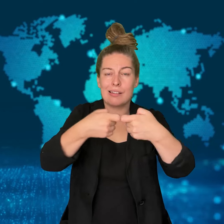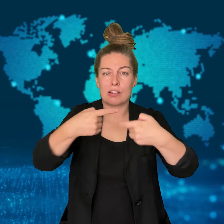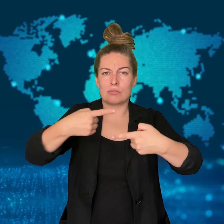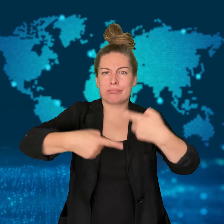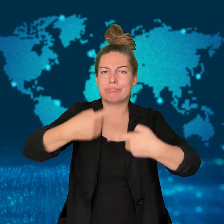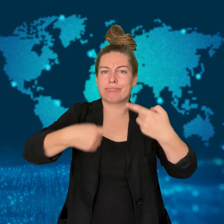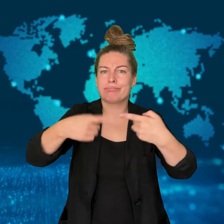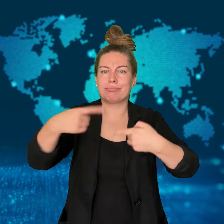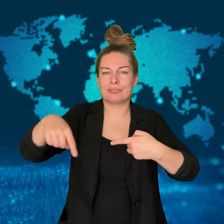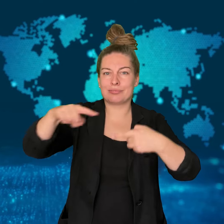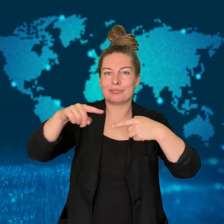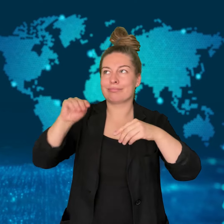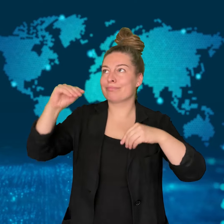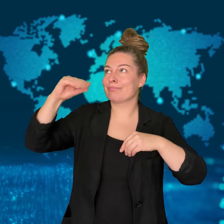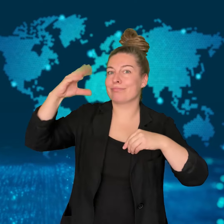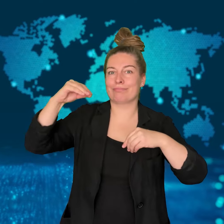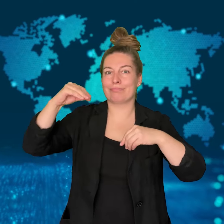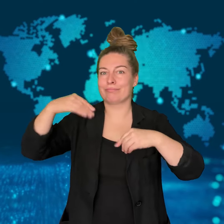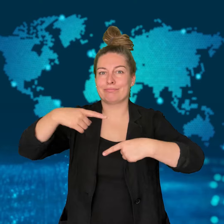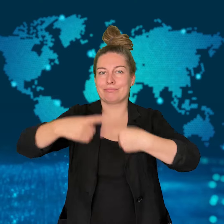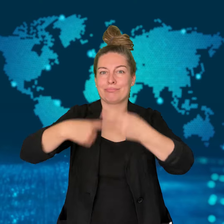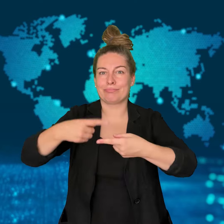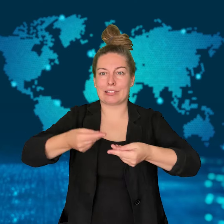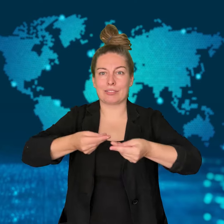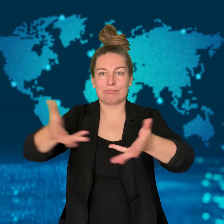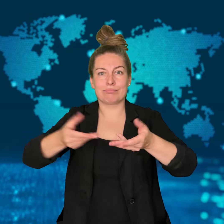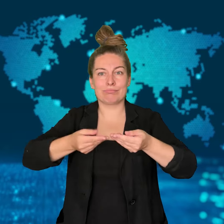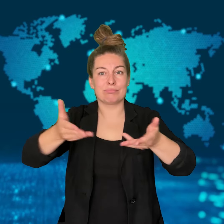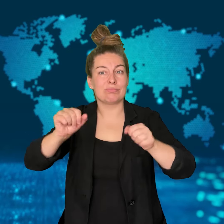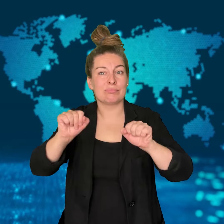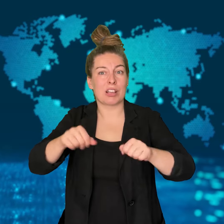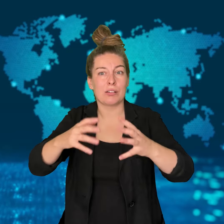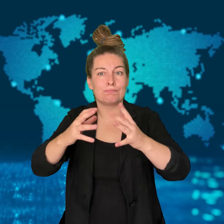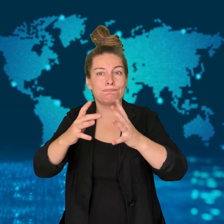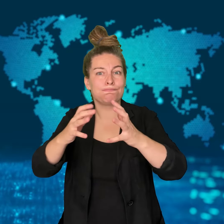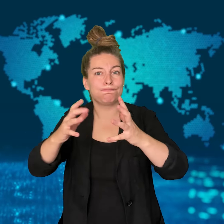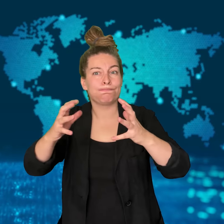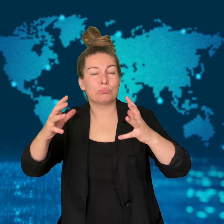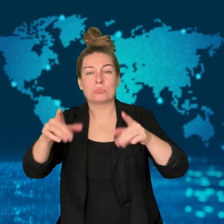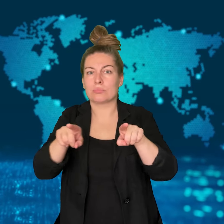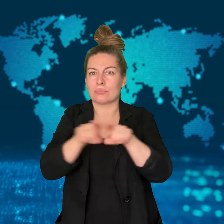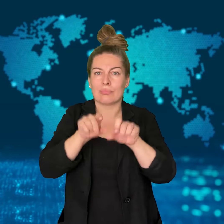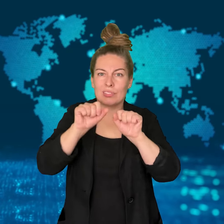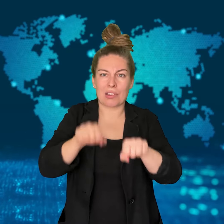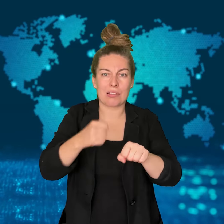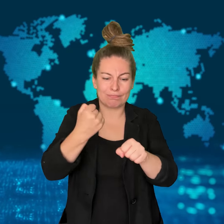and it can be used in nuclear power plants for energy production.